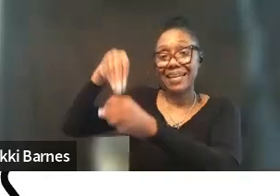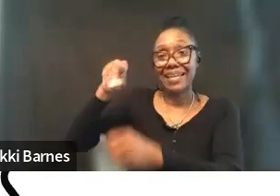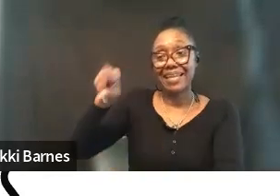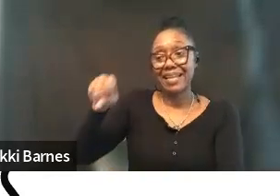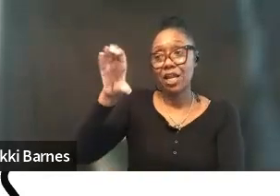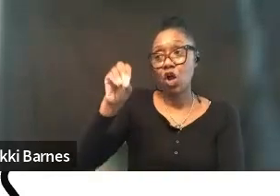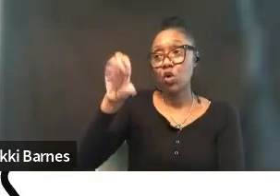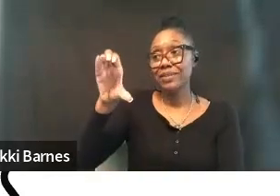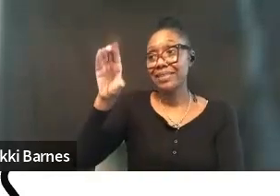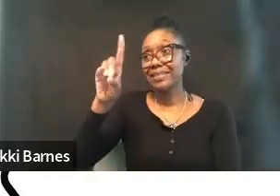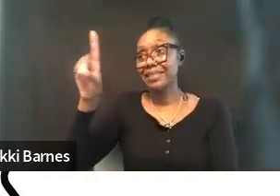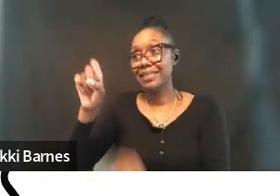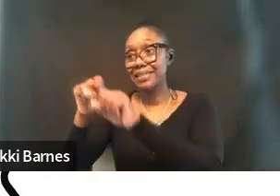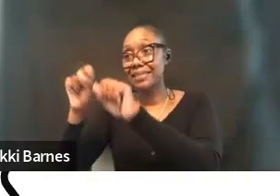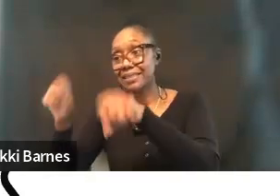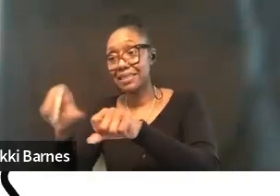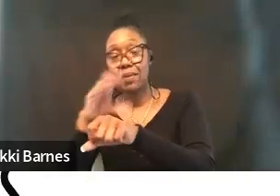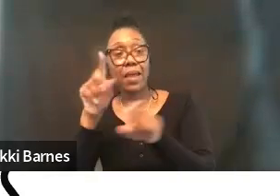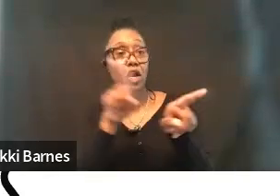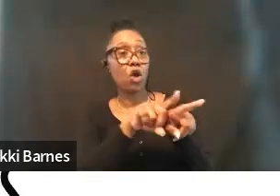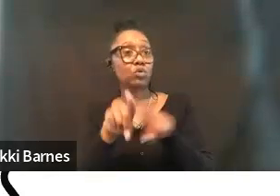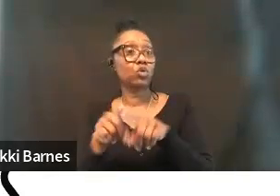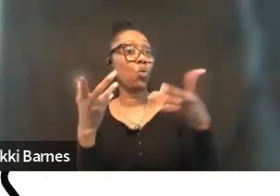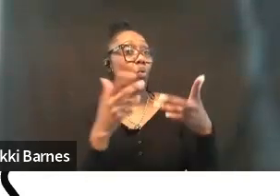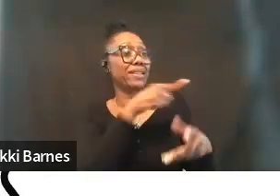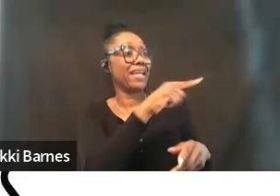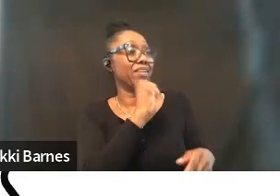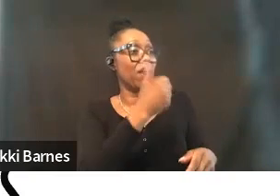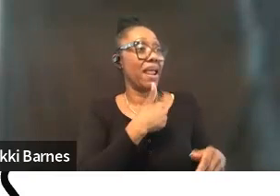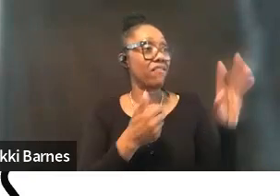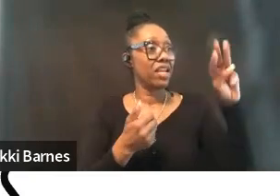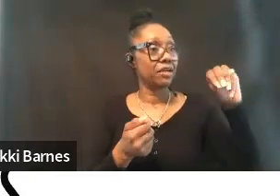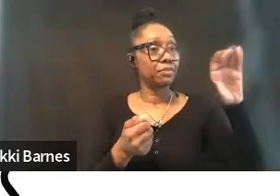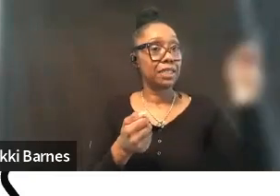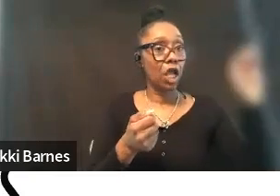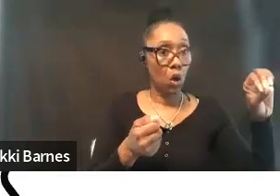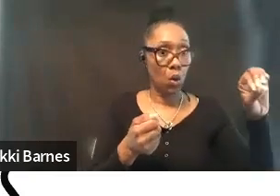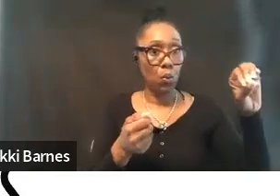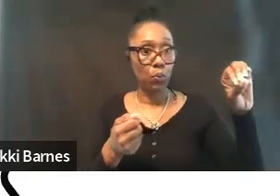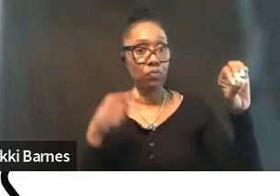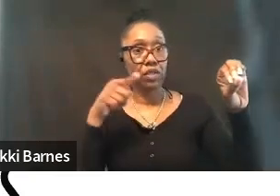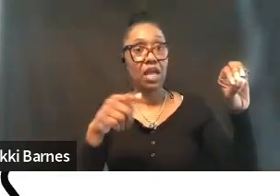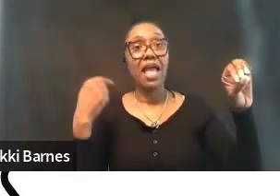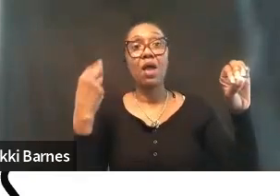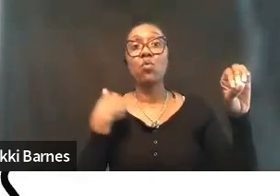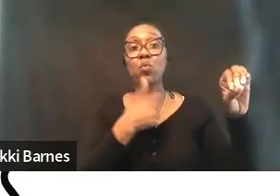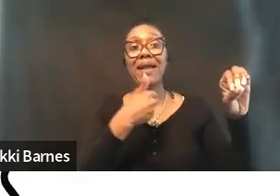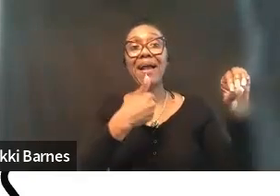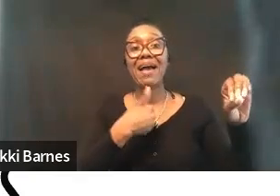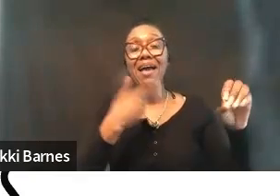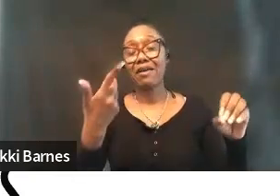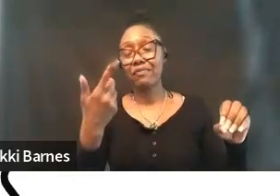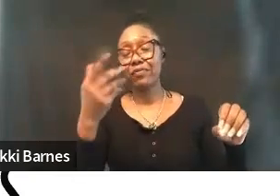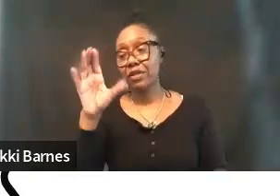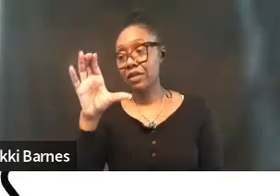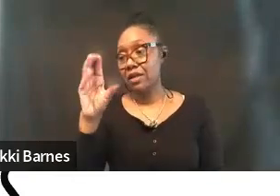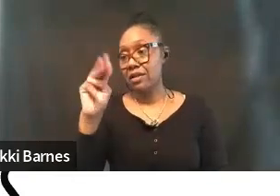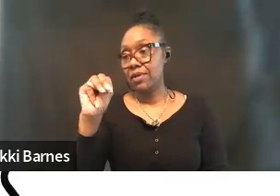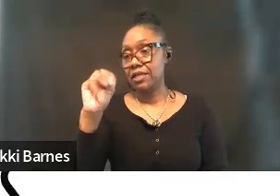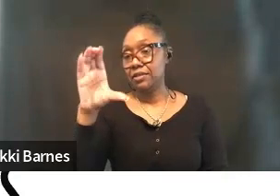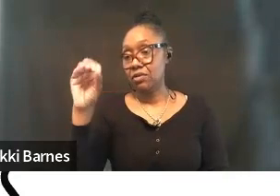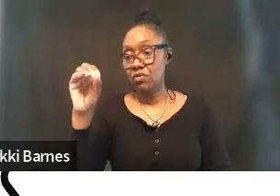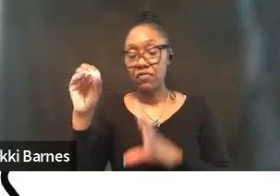Arena. we have a recommendation for a more formal partnership between the managed care entities and our OCD resource center clinicians so that we can be a resource to them and work together a little bit more early on.